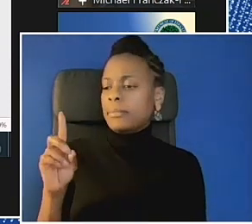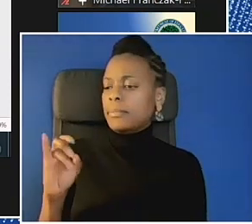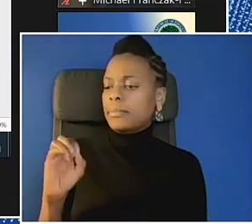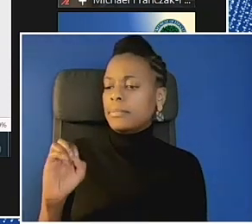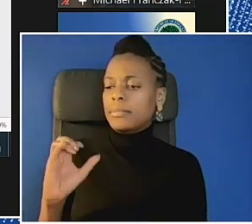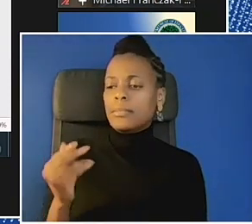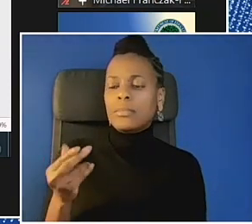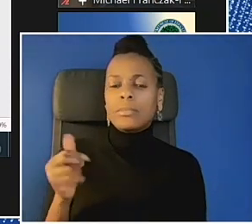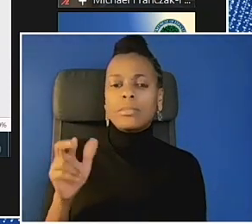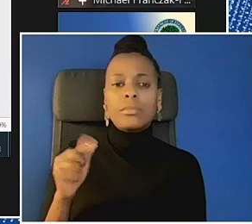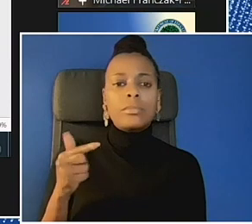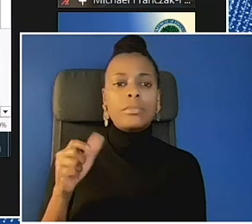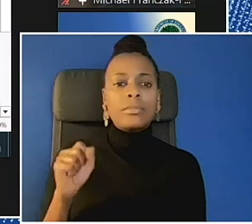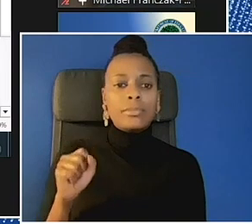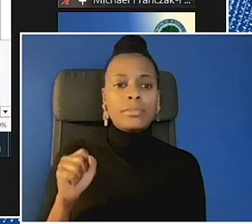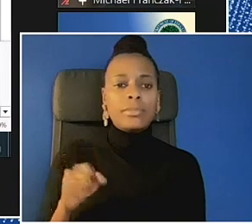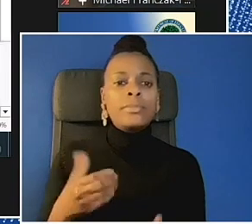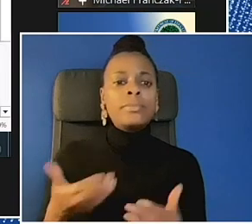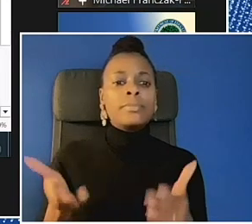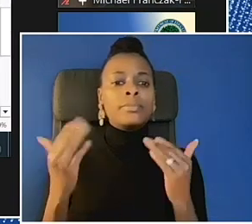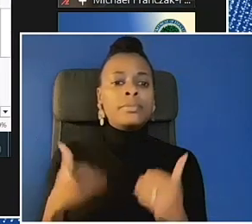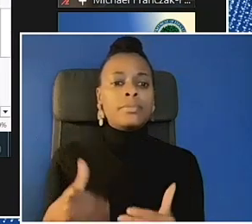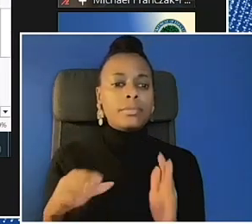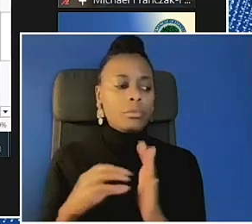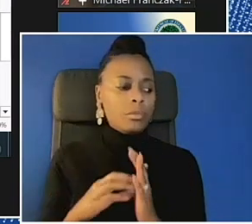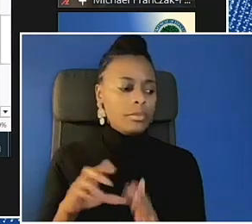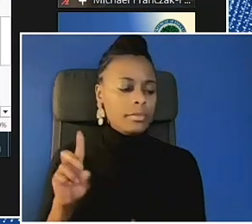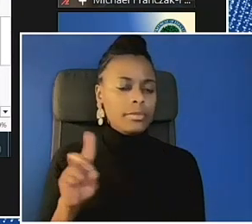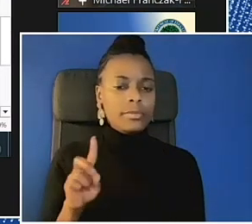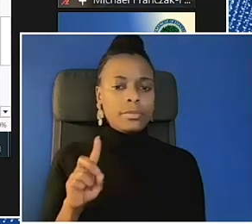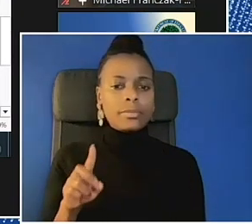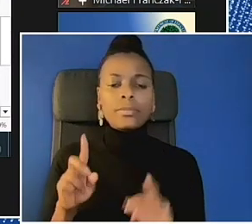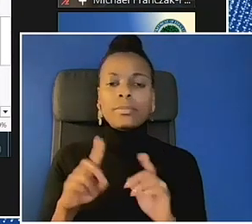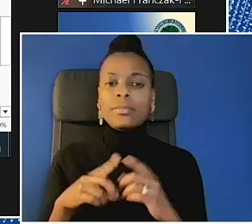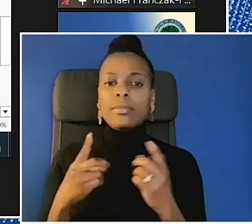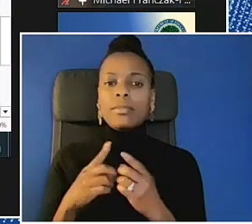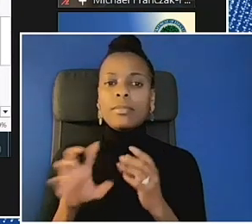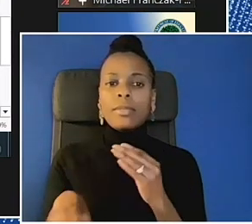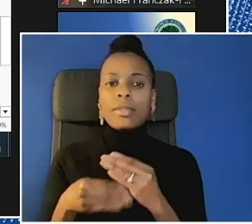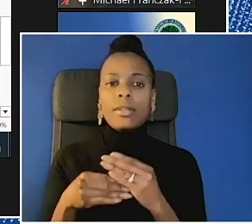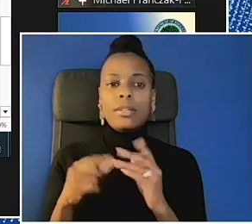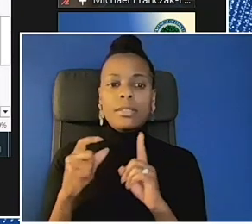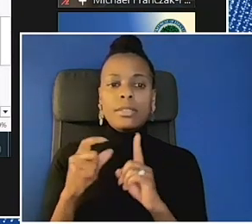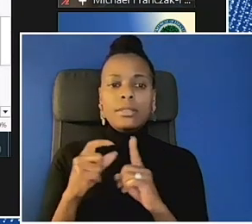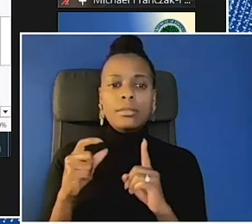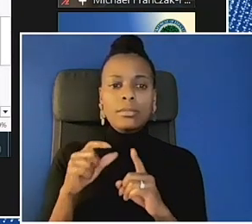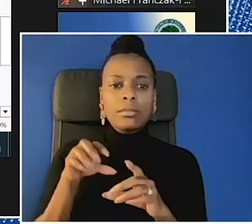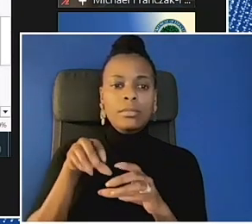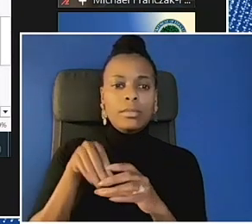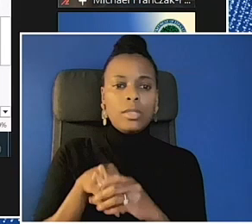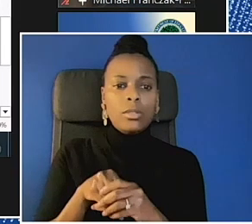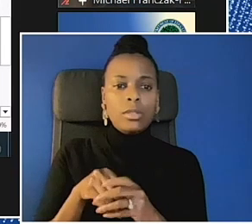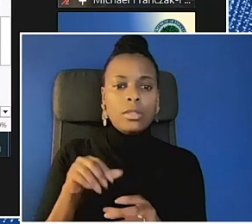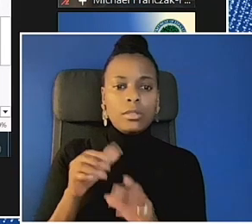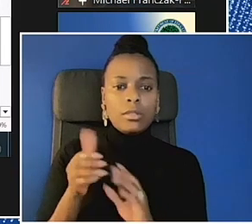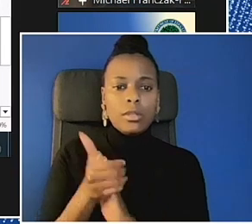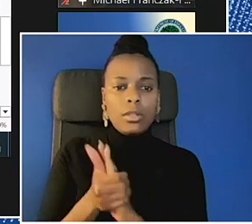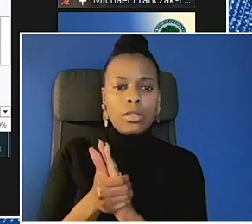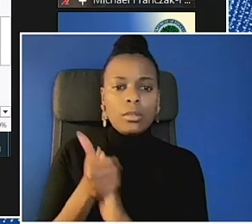Moving to paragraph D, the Department has added the term including automated relief, to clarify the type of relief that the